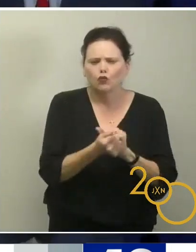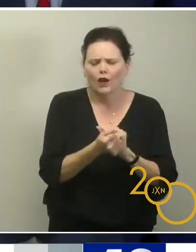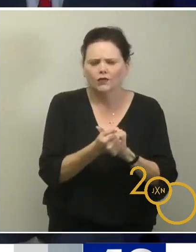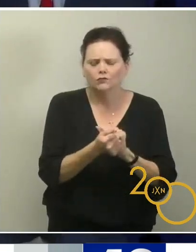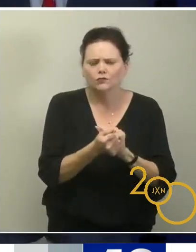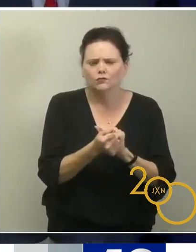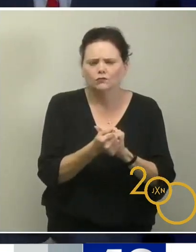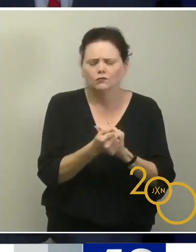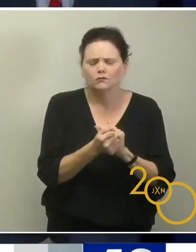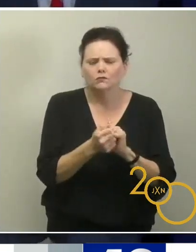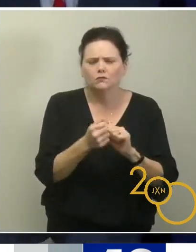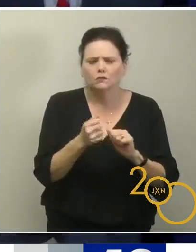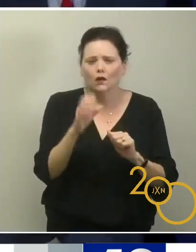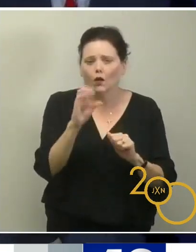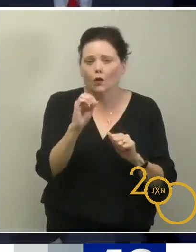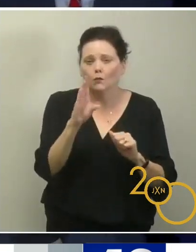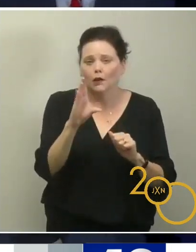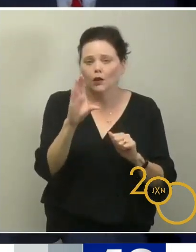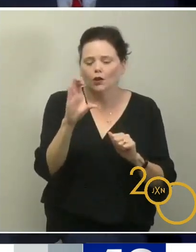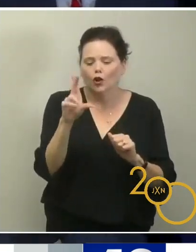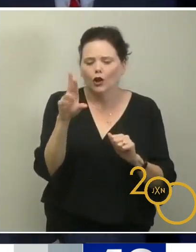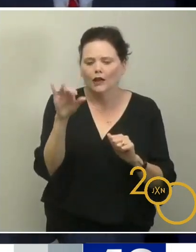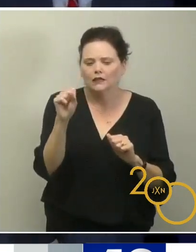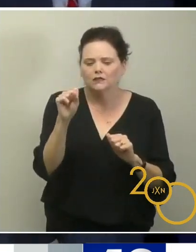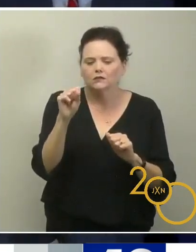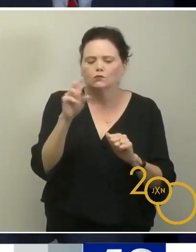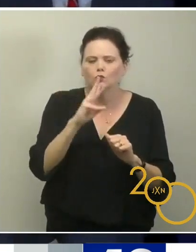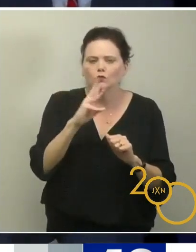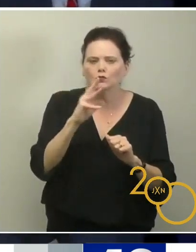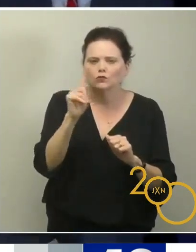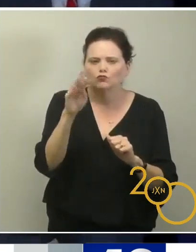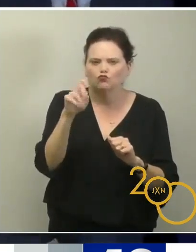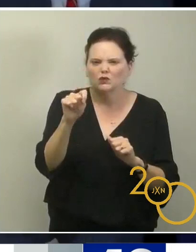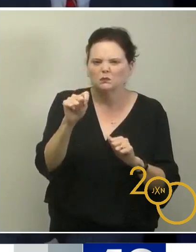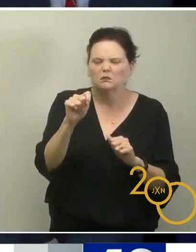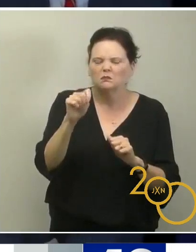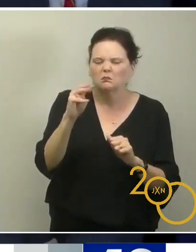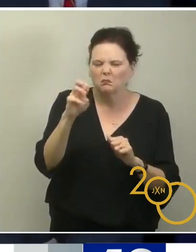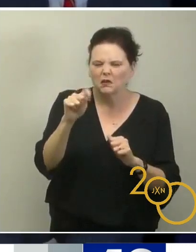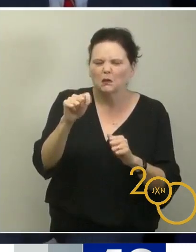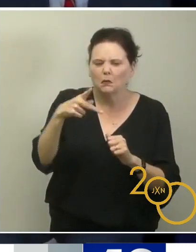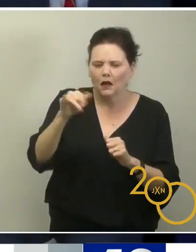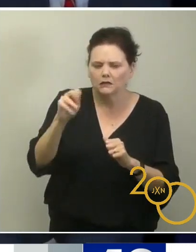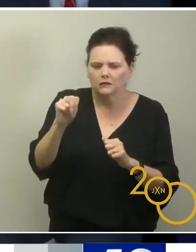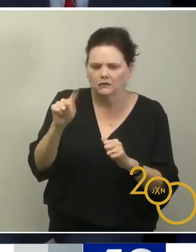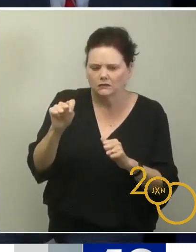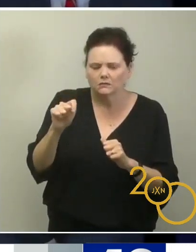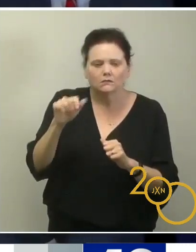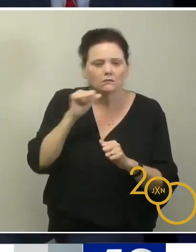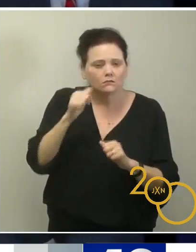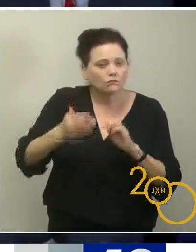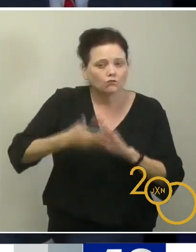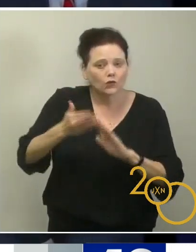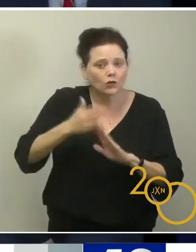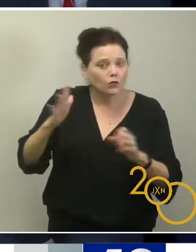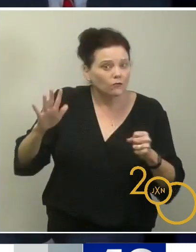GET FIXED OVERNIGHT. WHEN YOU TALK ABOUT WHAT HAS